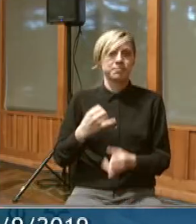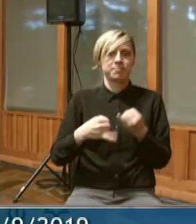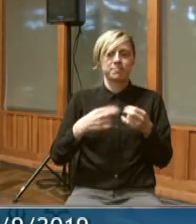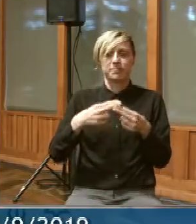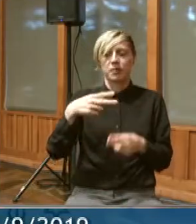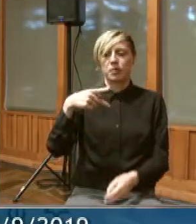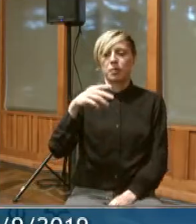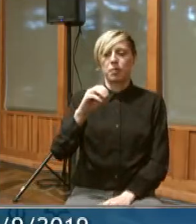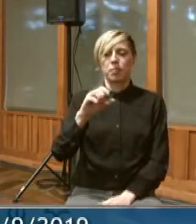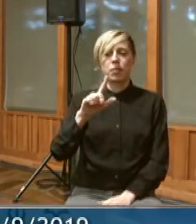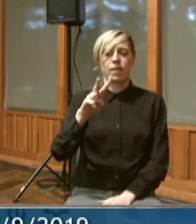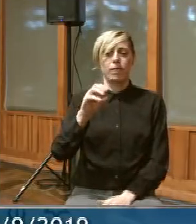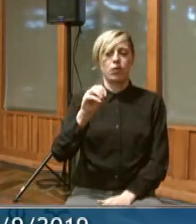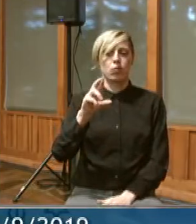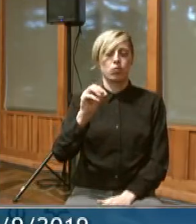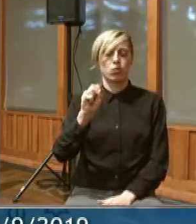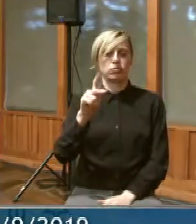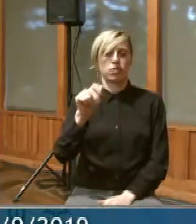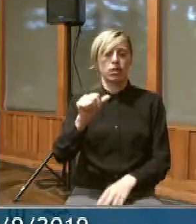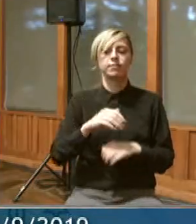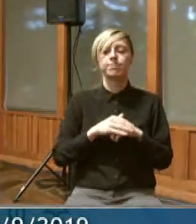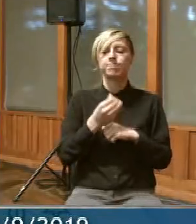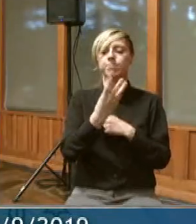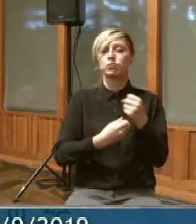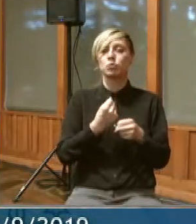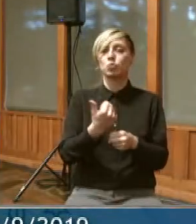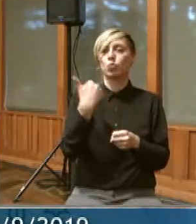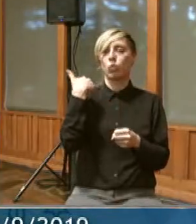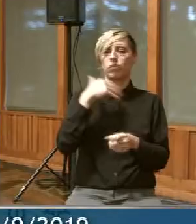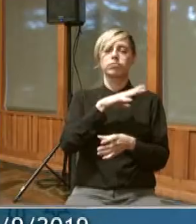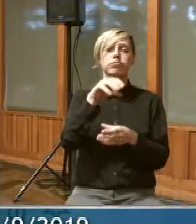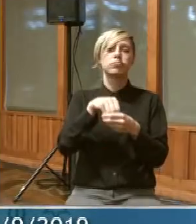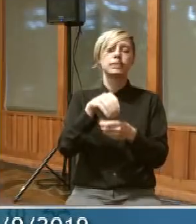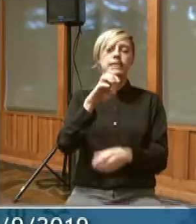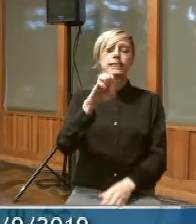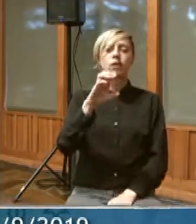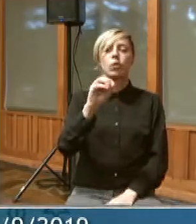LIVES OF MANY MORE PEOPLE. -- I'M ANGELO. A YEAR AND A HALF AGO I WAS A